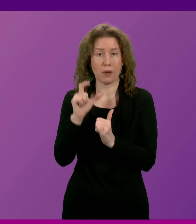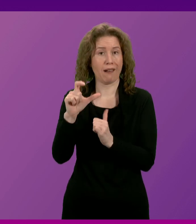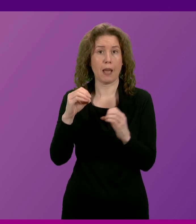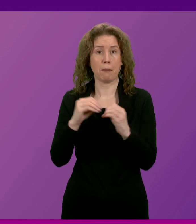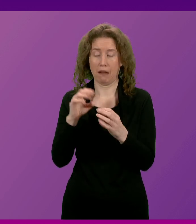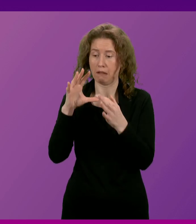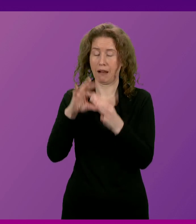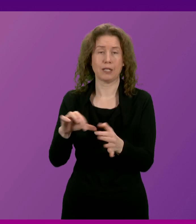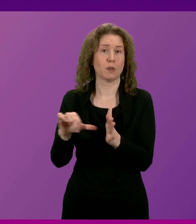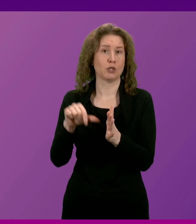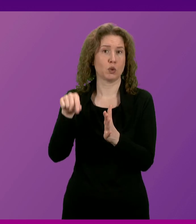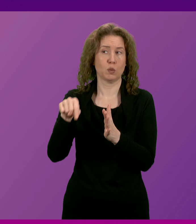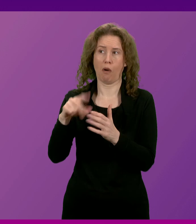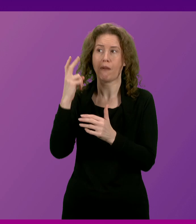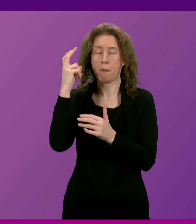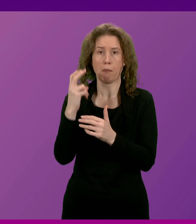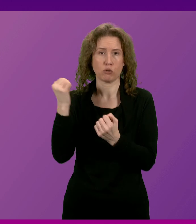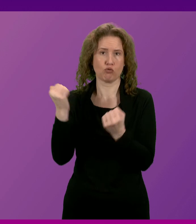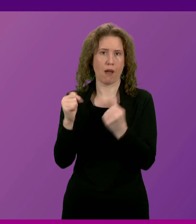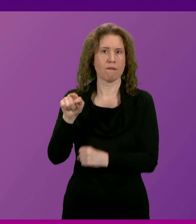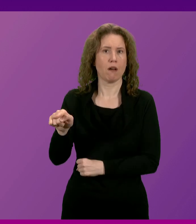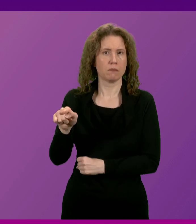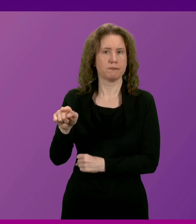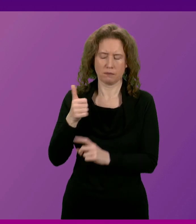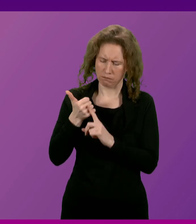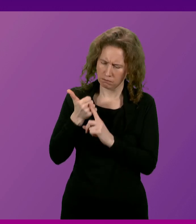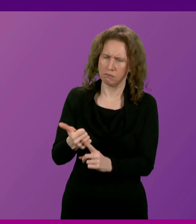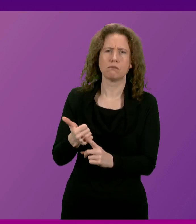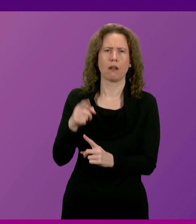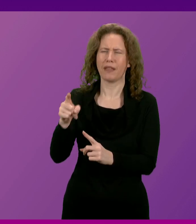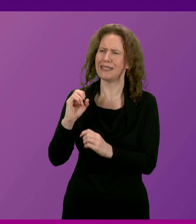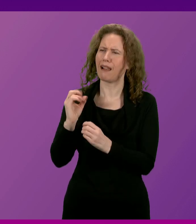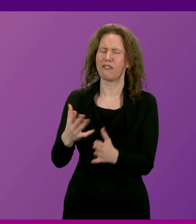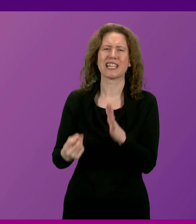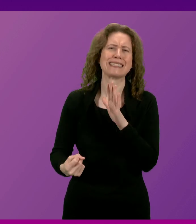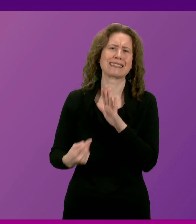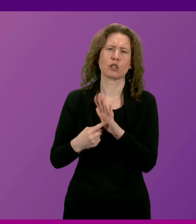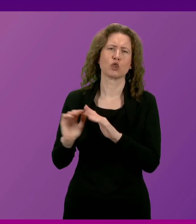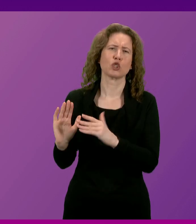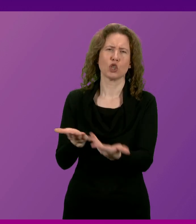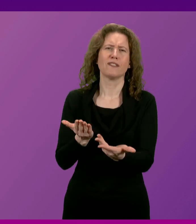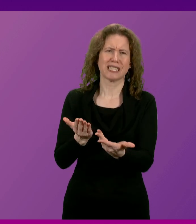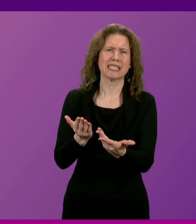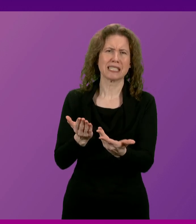issue of support for bus drivers, who deliver an essential service. Measures such as the